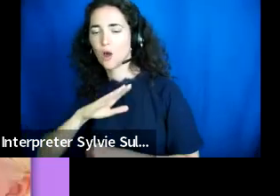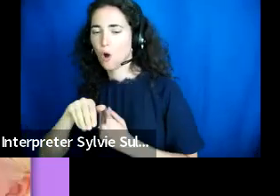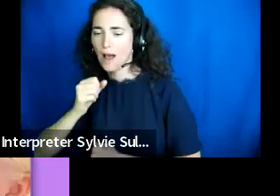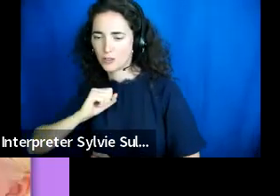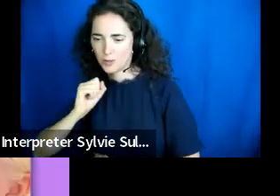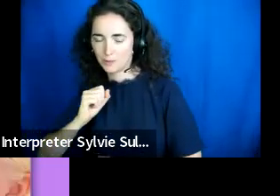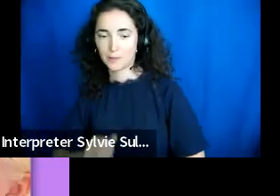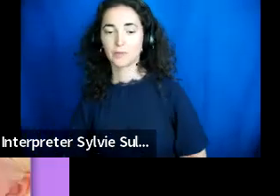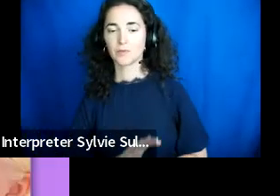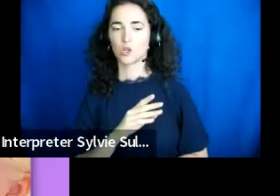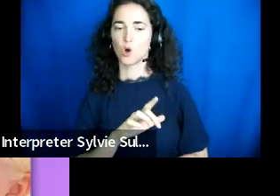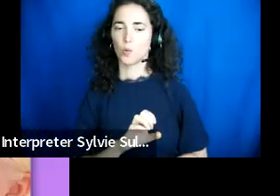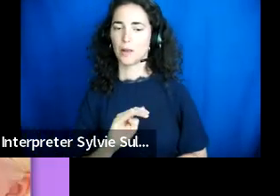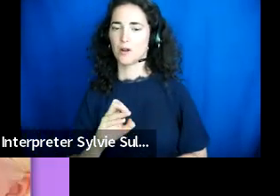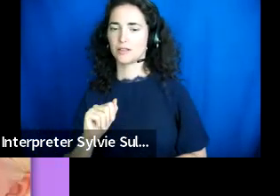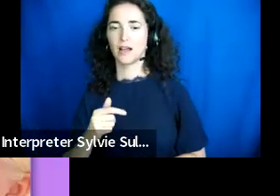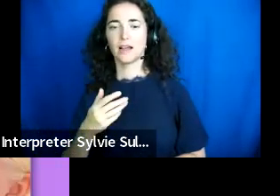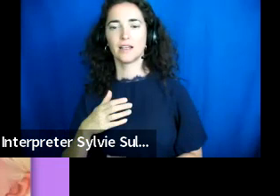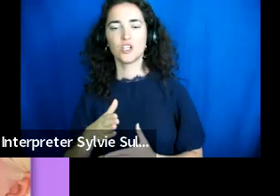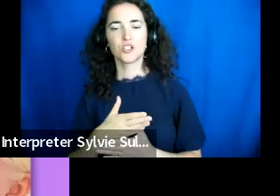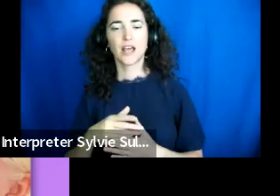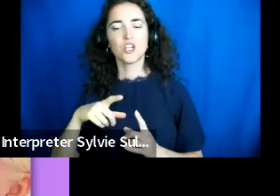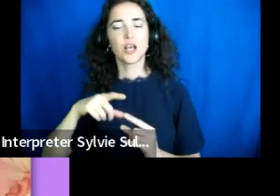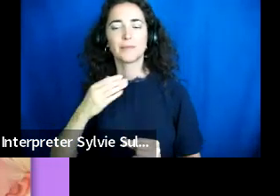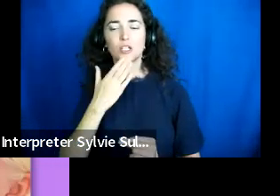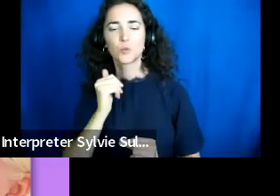Kloia Miranda shared some japanese sweet treats whilst they, Lynn, had a shake.